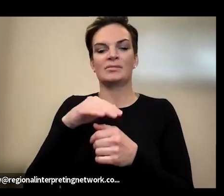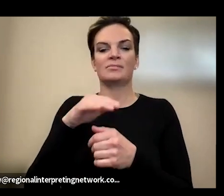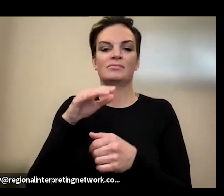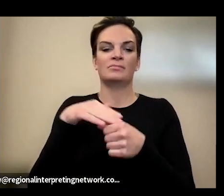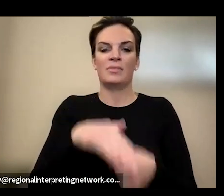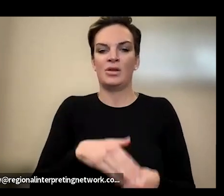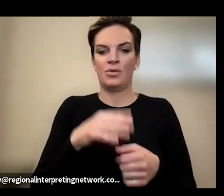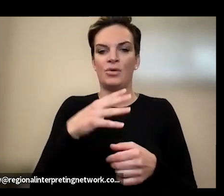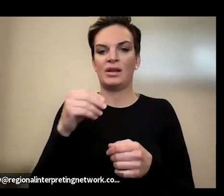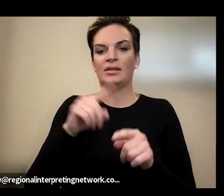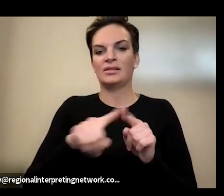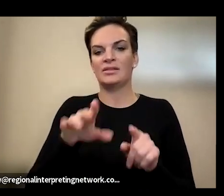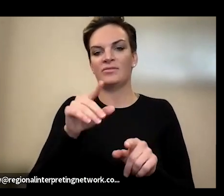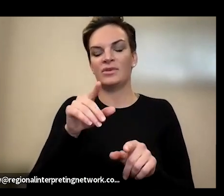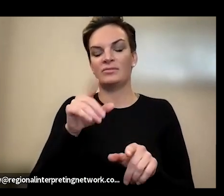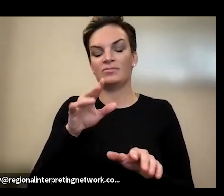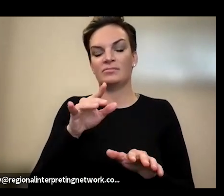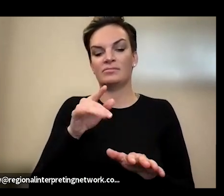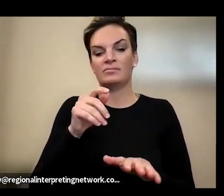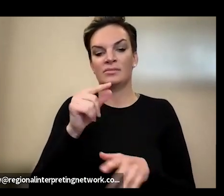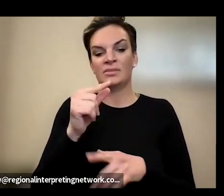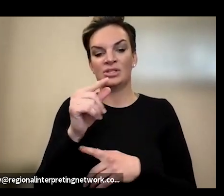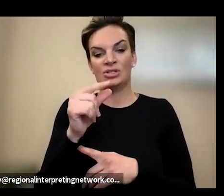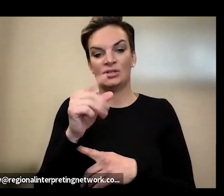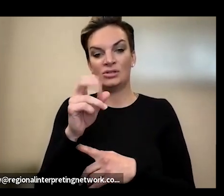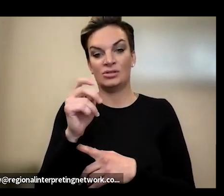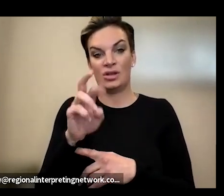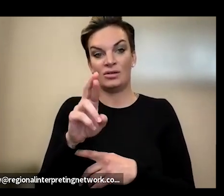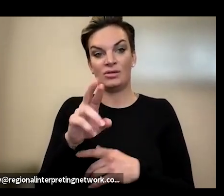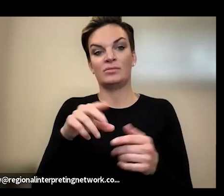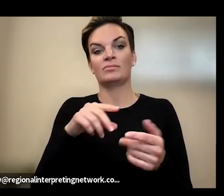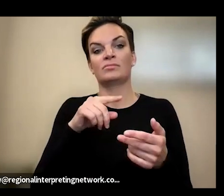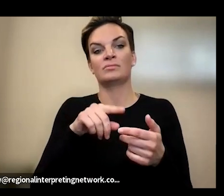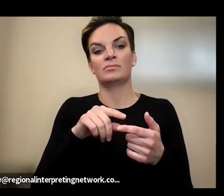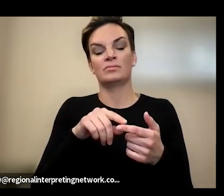living in rural areas, and disabled individuals from all communities being included in health